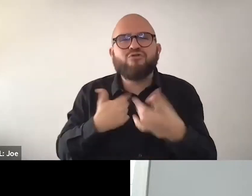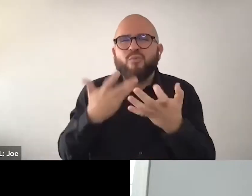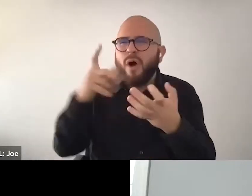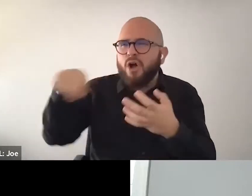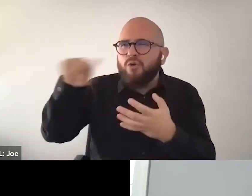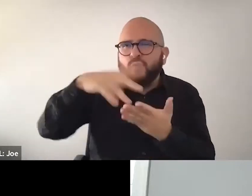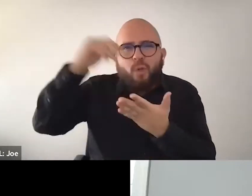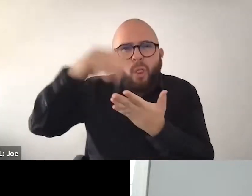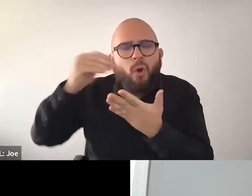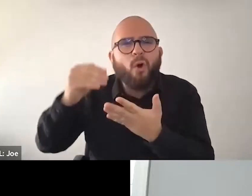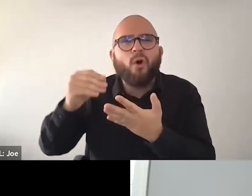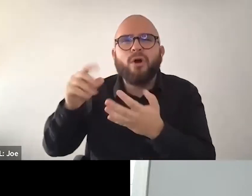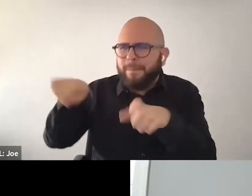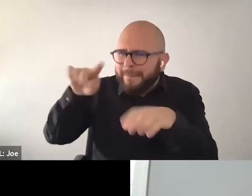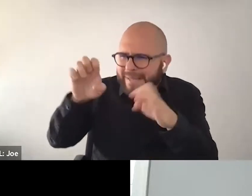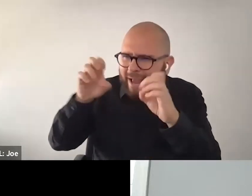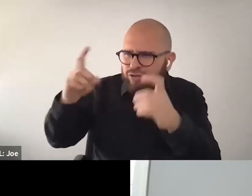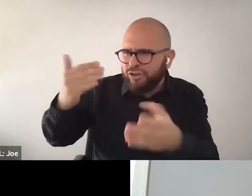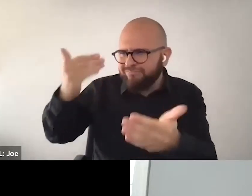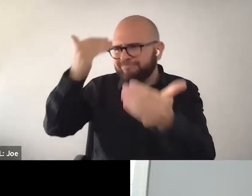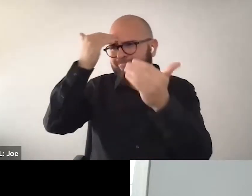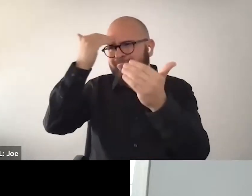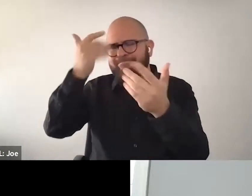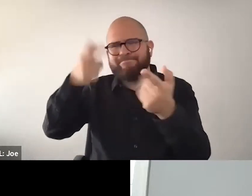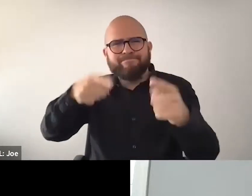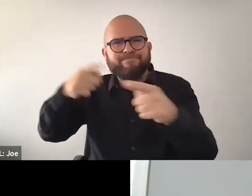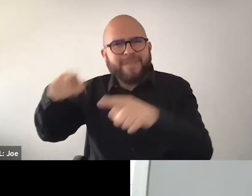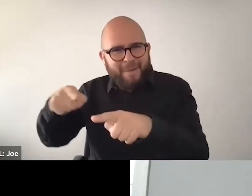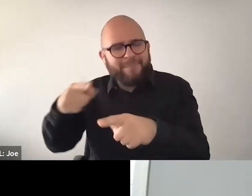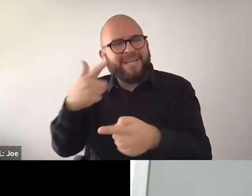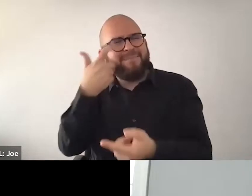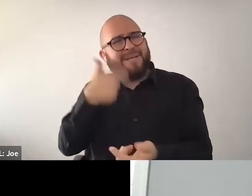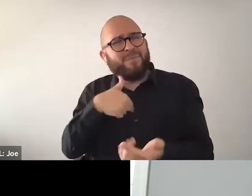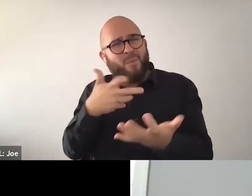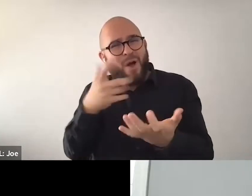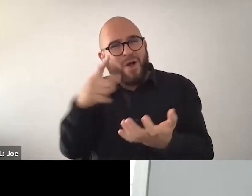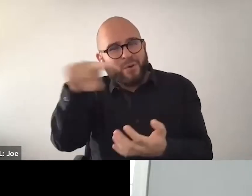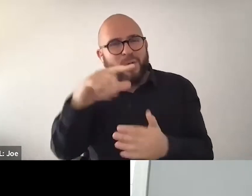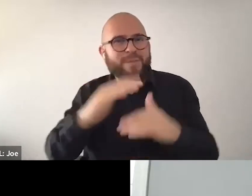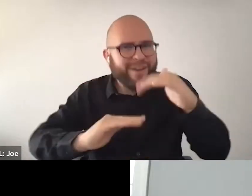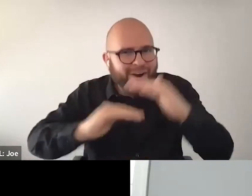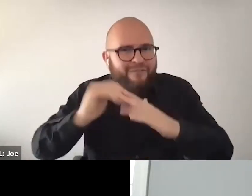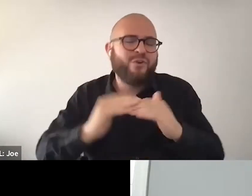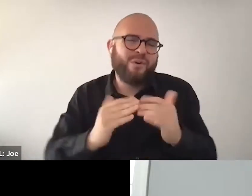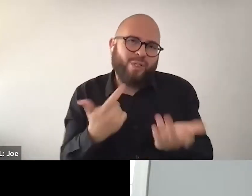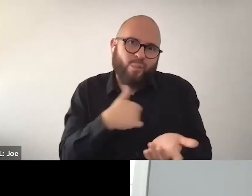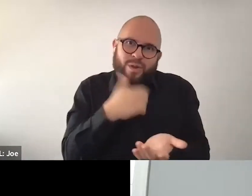as we possibly can so that everyone feels comfortable with it. It's a big change. Amazing, amazing.